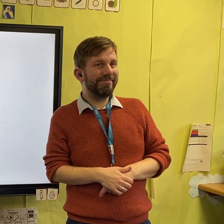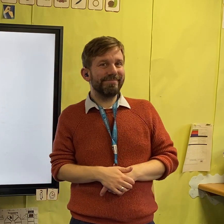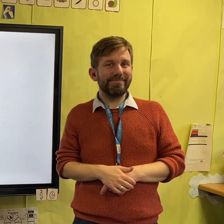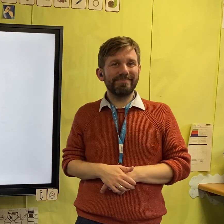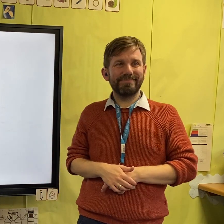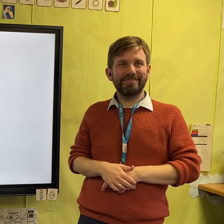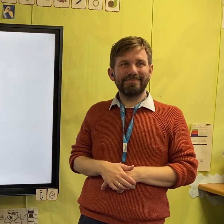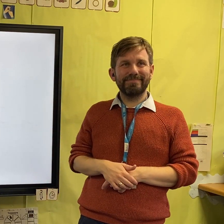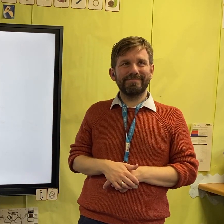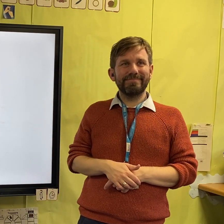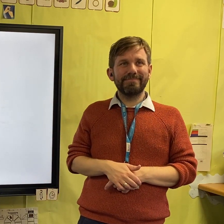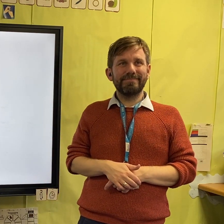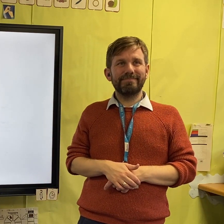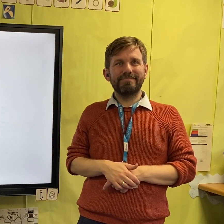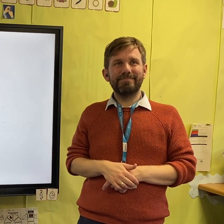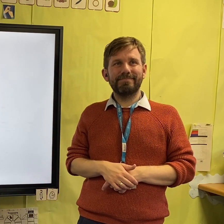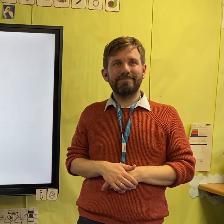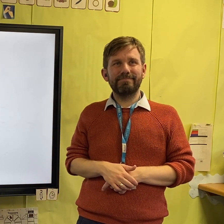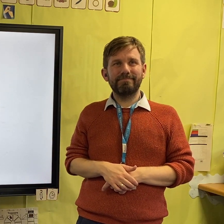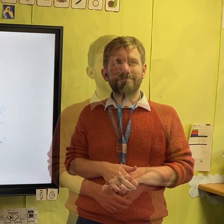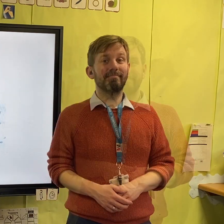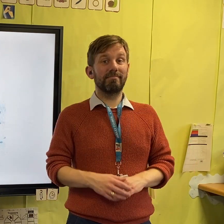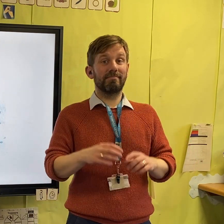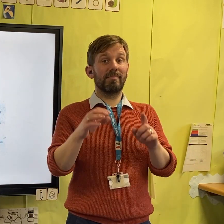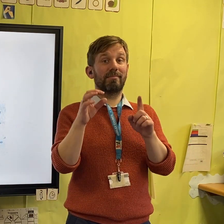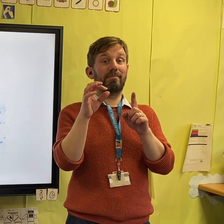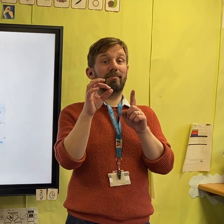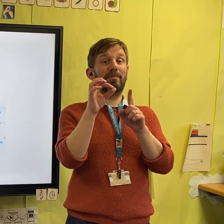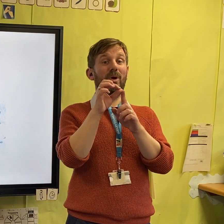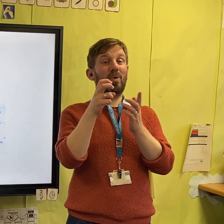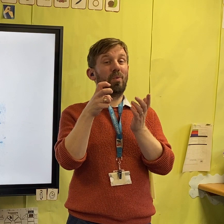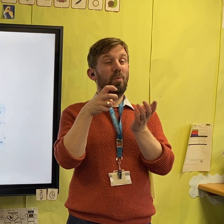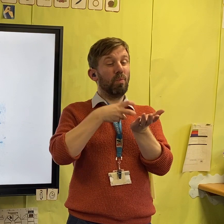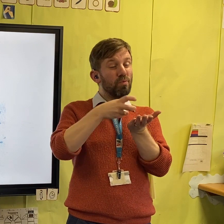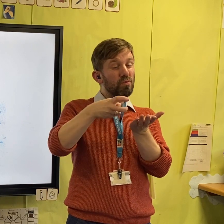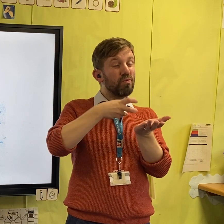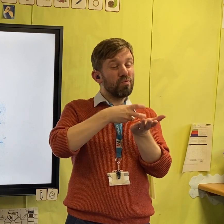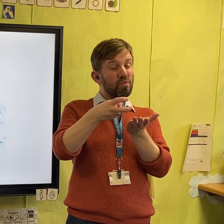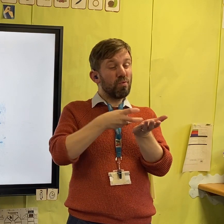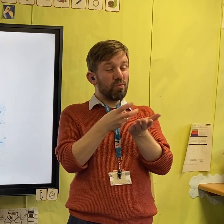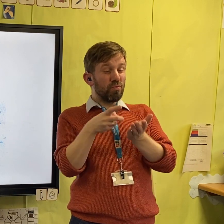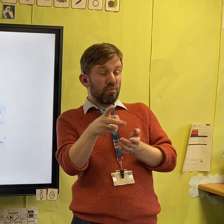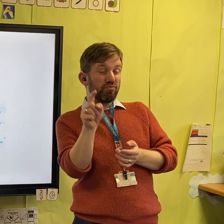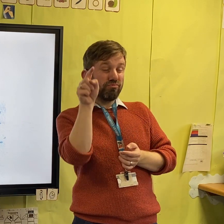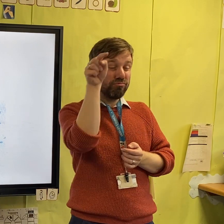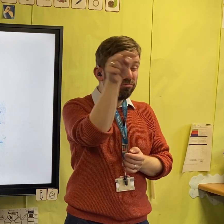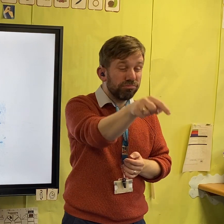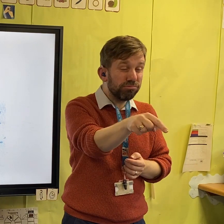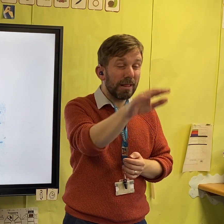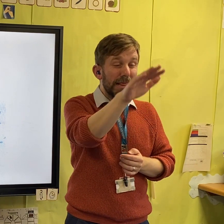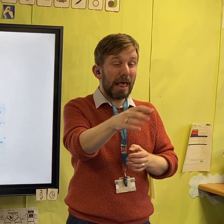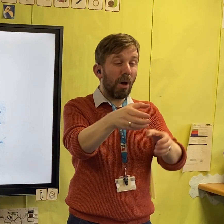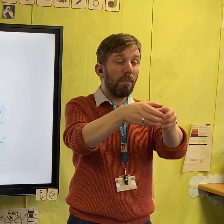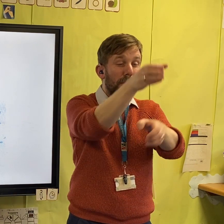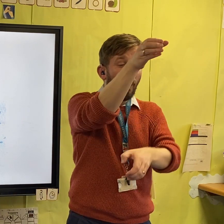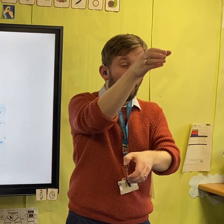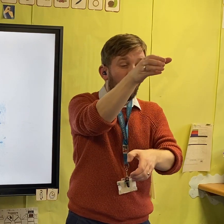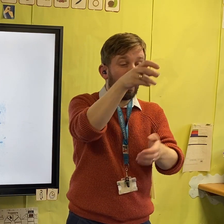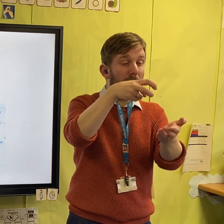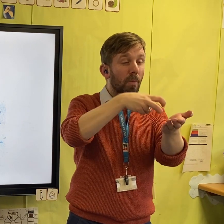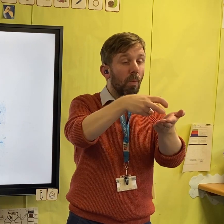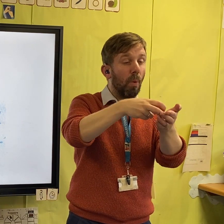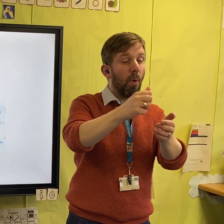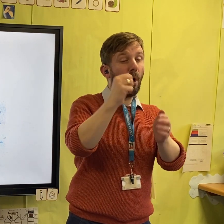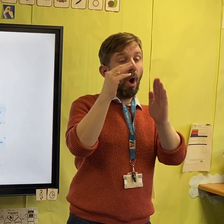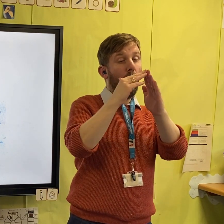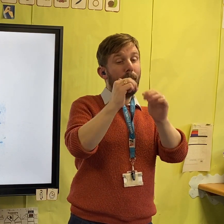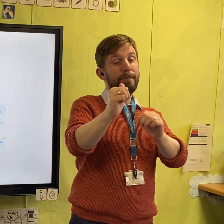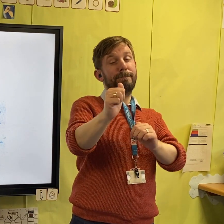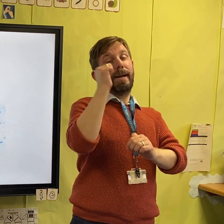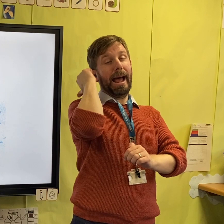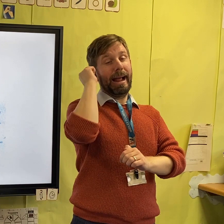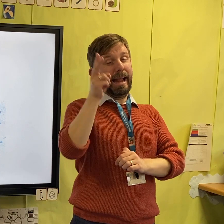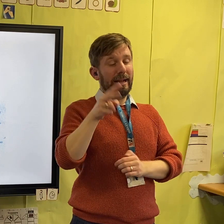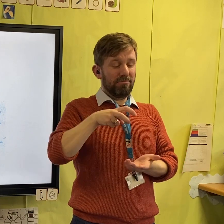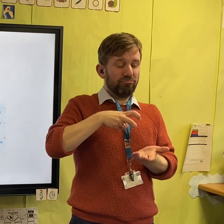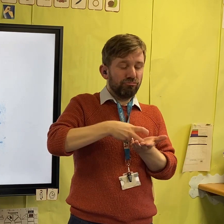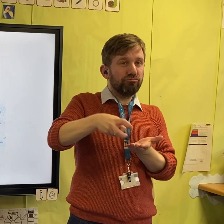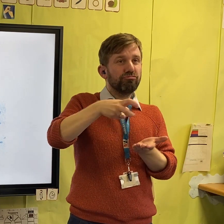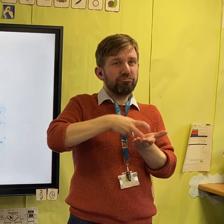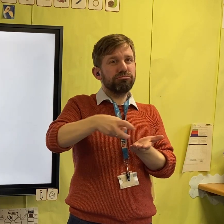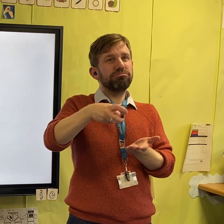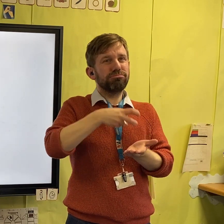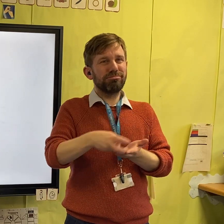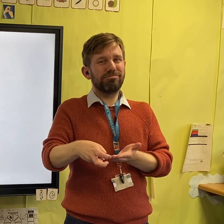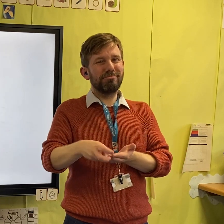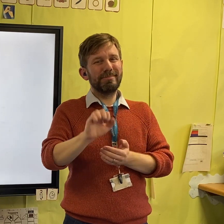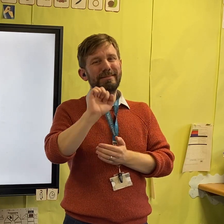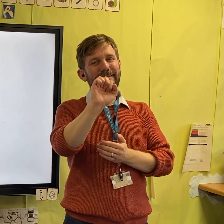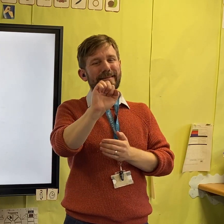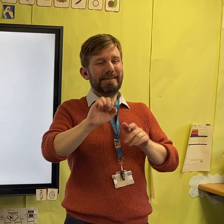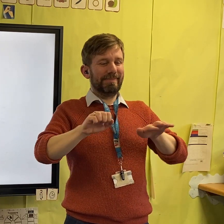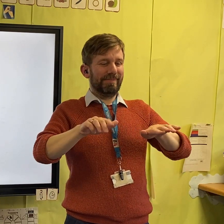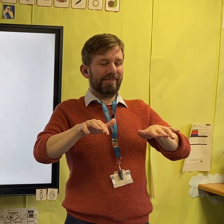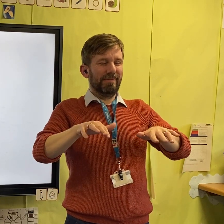good luck said the seal cub. Pipkin walked and walked and walked all around the South Pole and